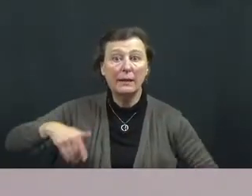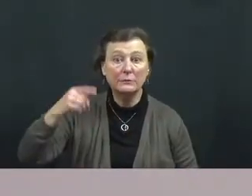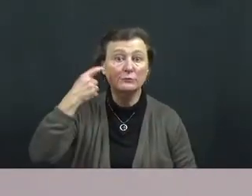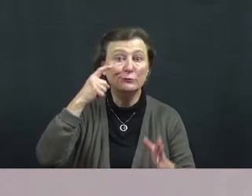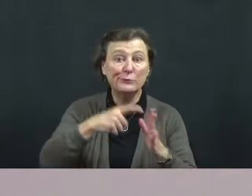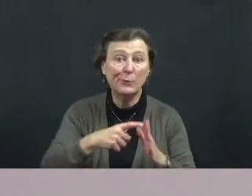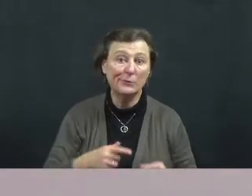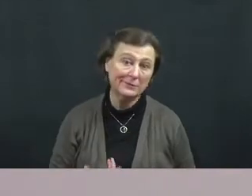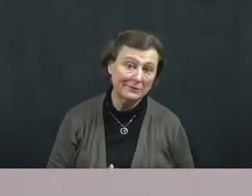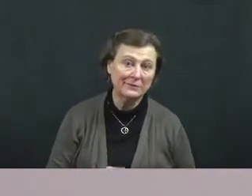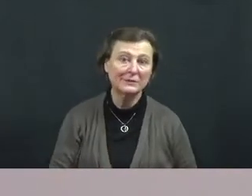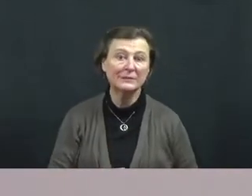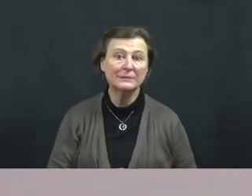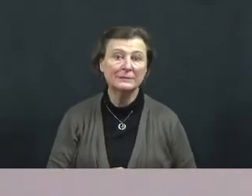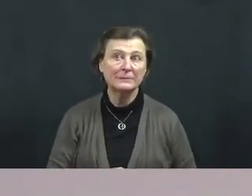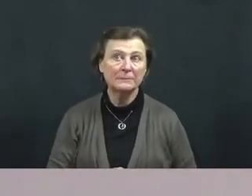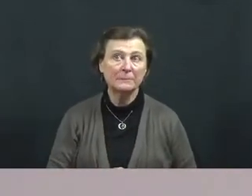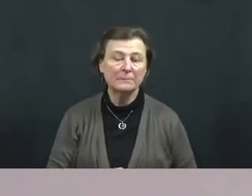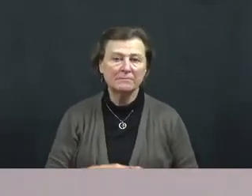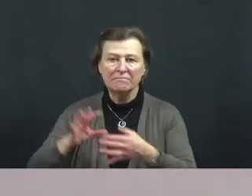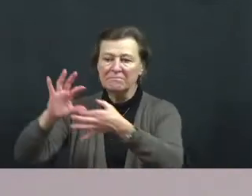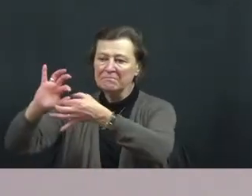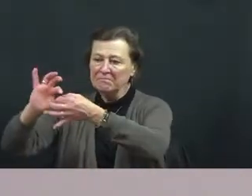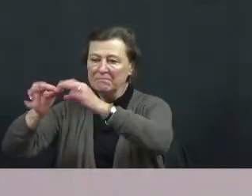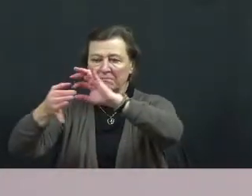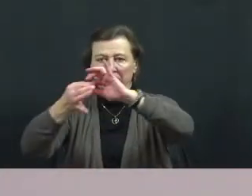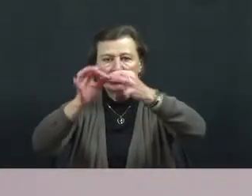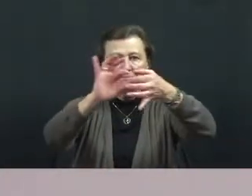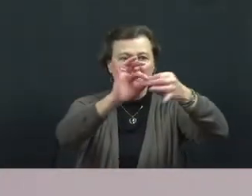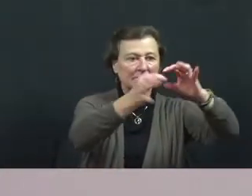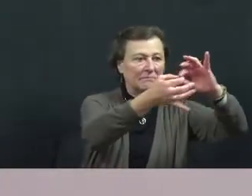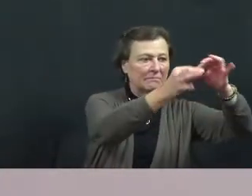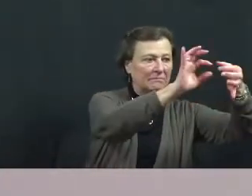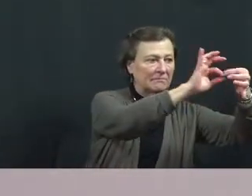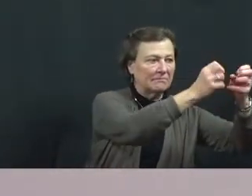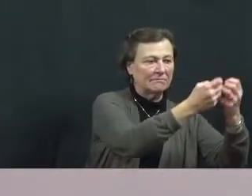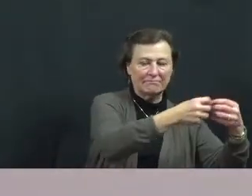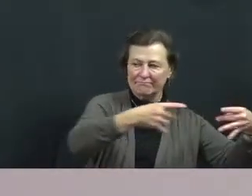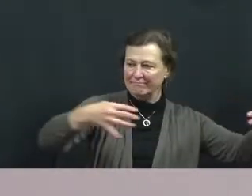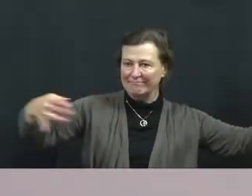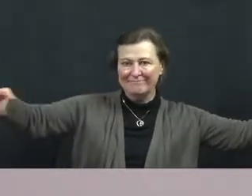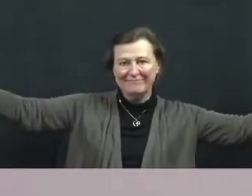A long chain of human kindness all through the years